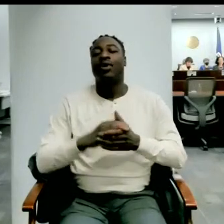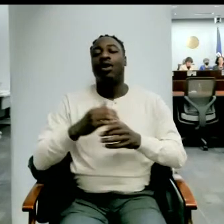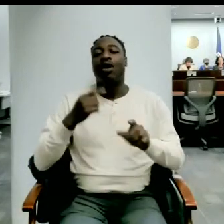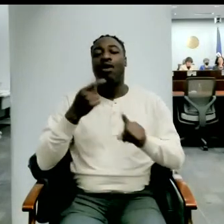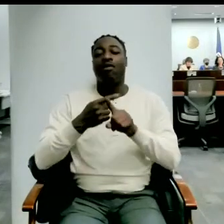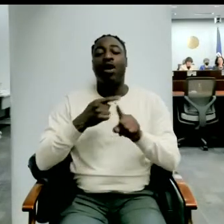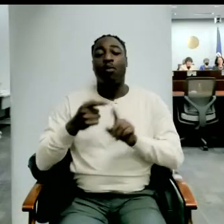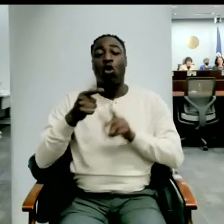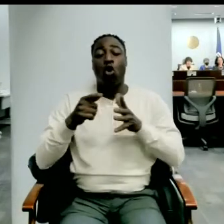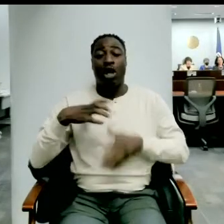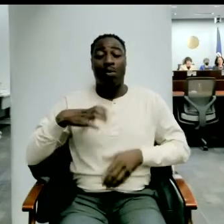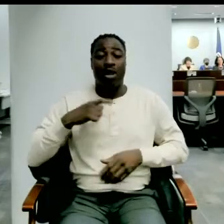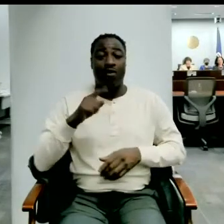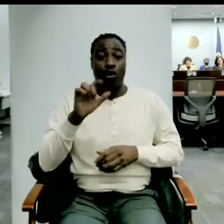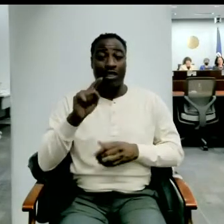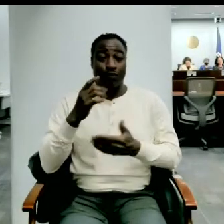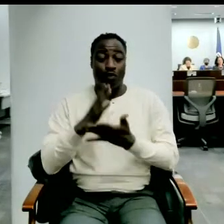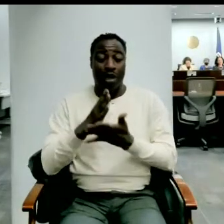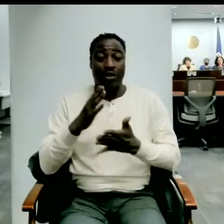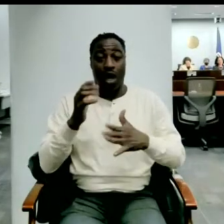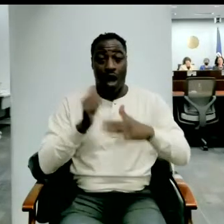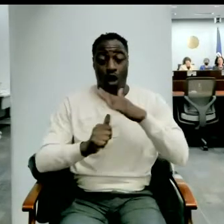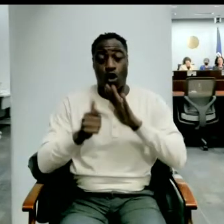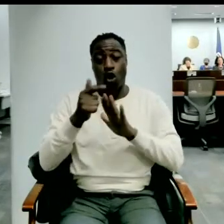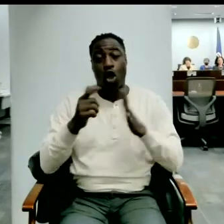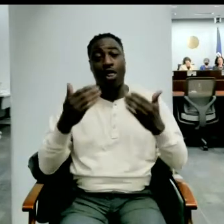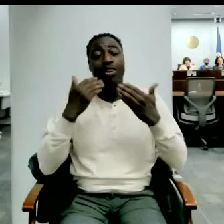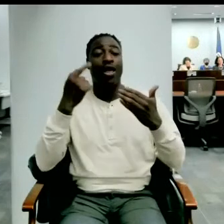the Lawyer's Committee for Civil Rights Under Law thank you for the opportunity to